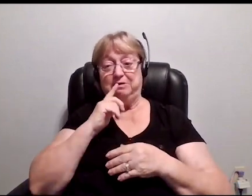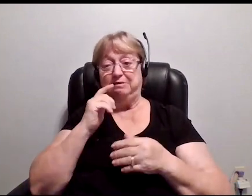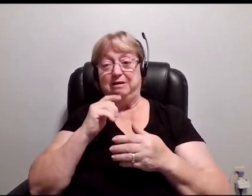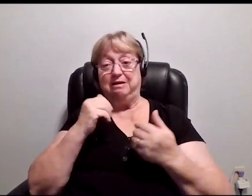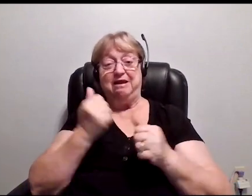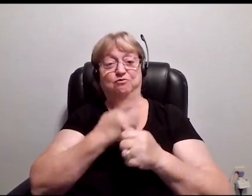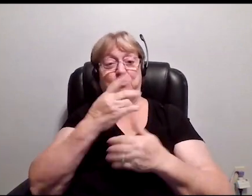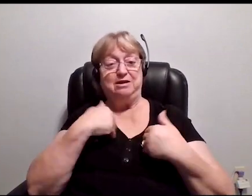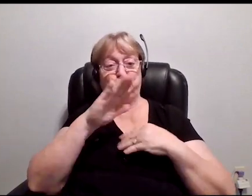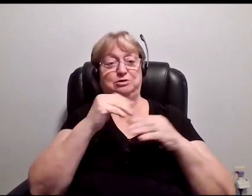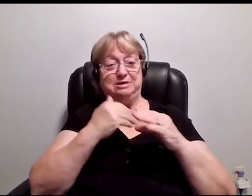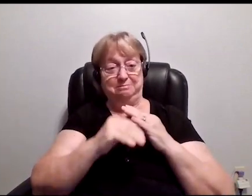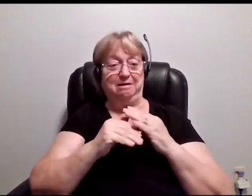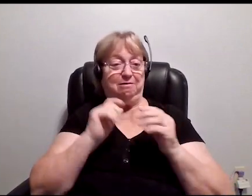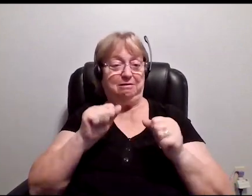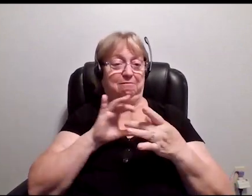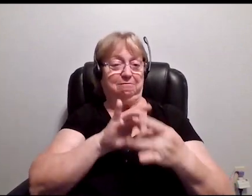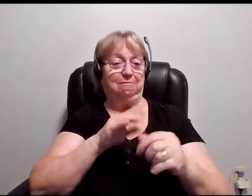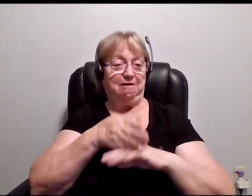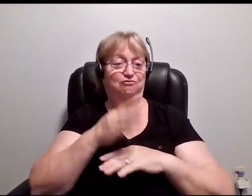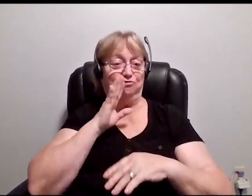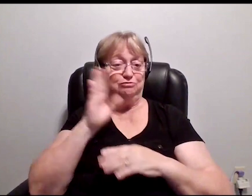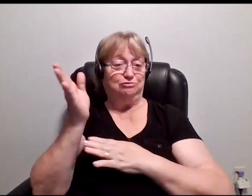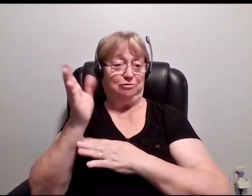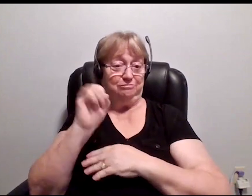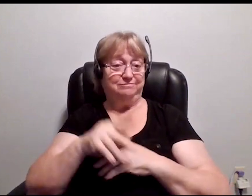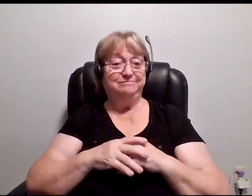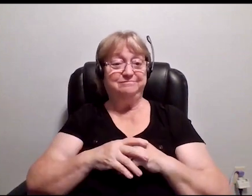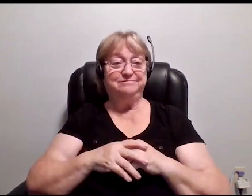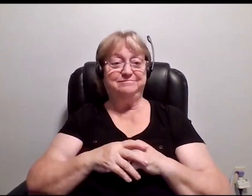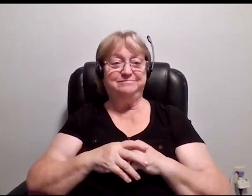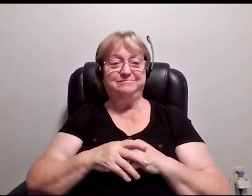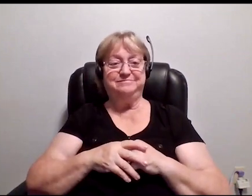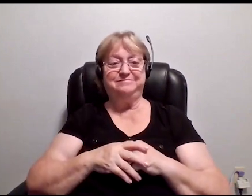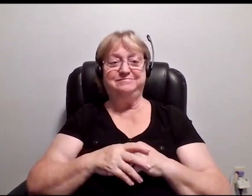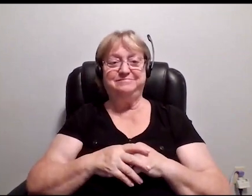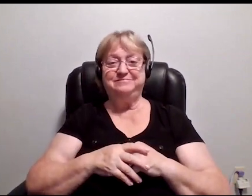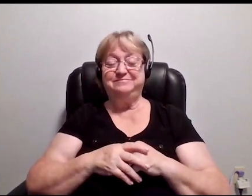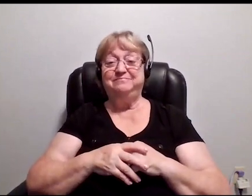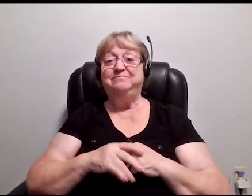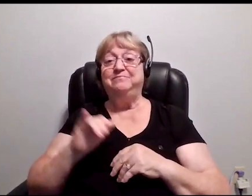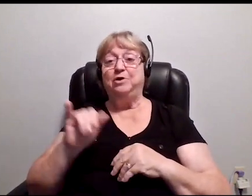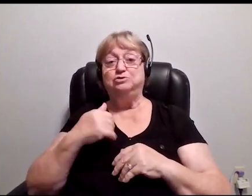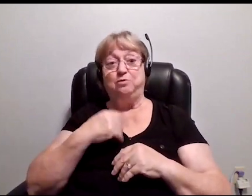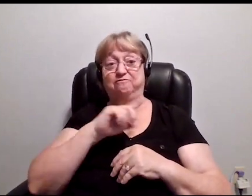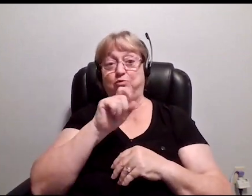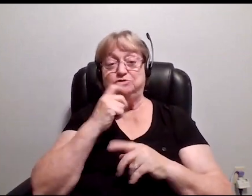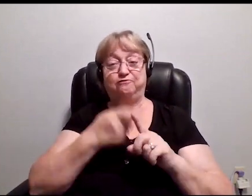and connect after the talk. We also have a question from Anne who says,